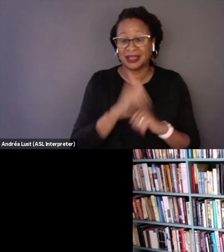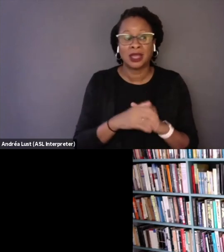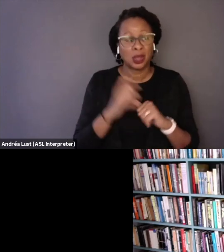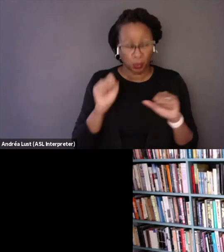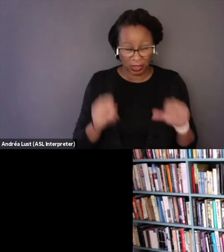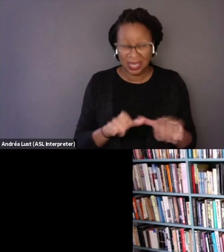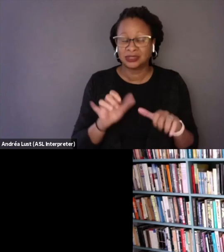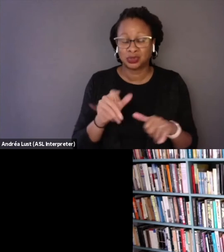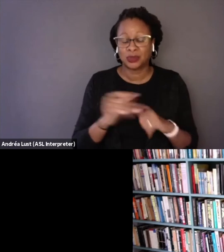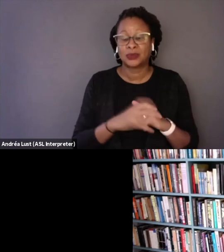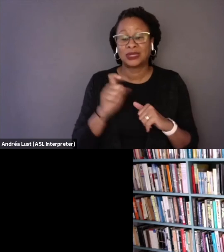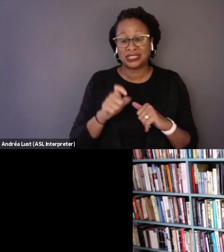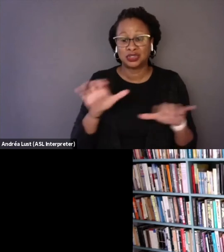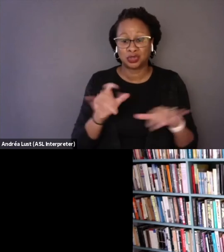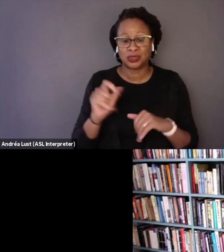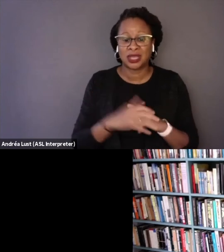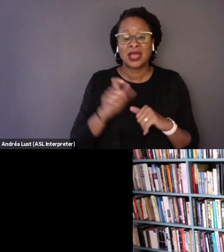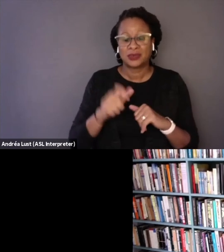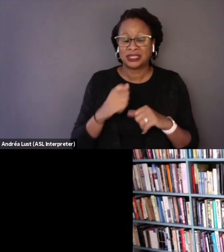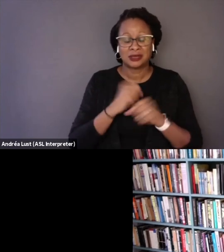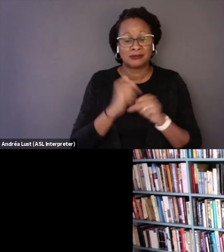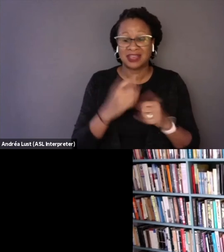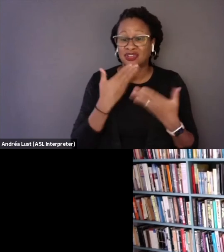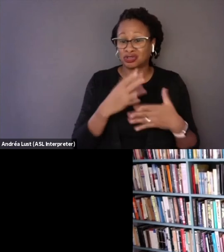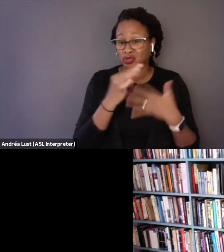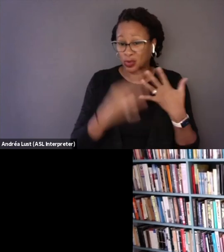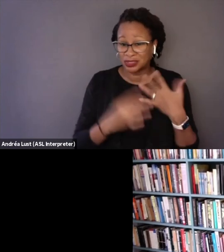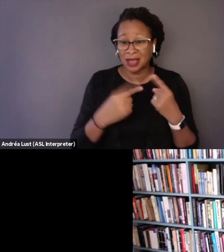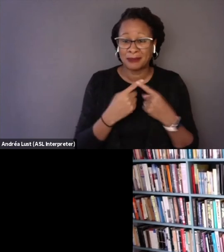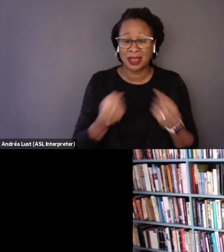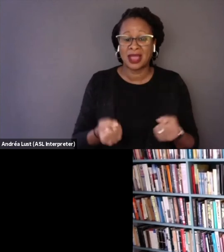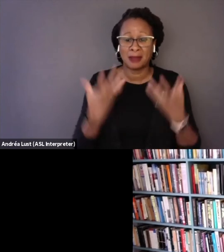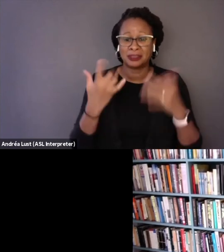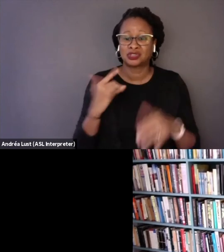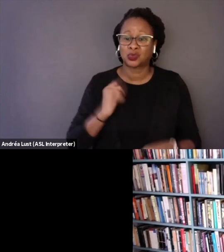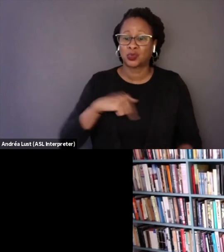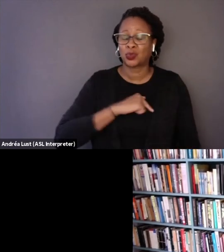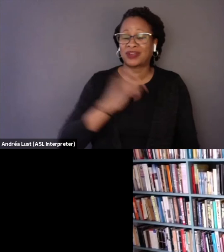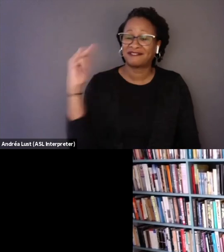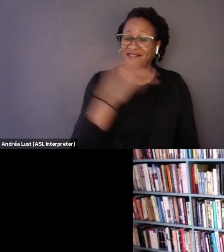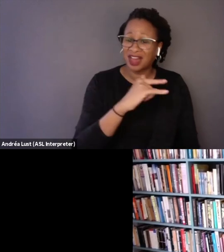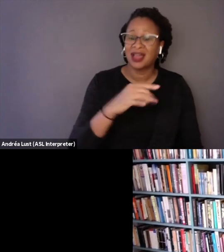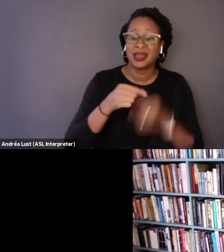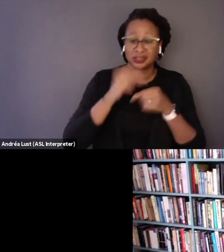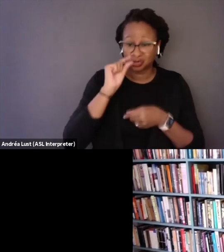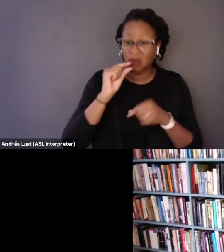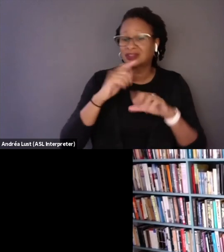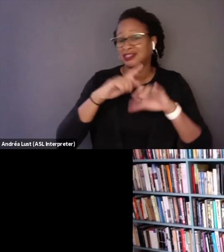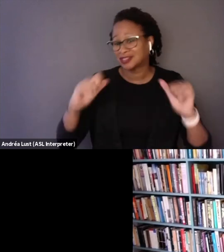We need to make sound choices about how much we fly, our cars, our straws, all of that, but at the same time,